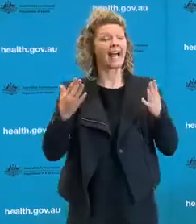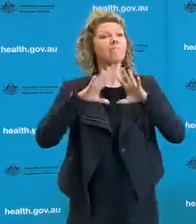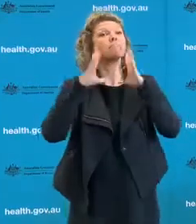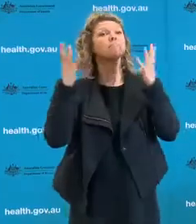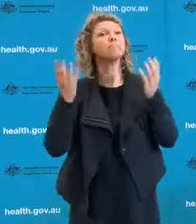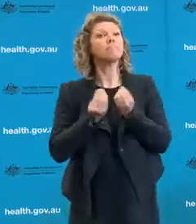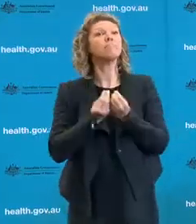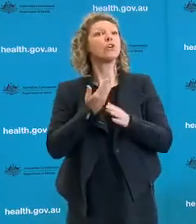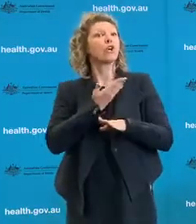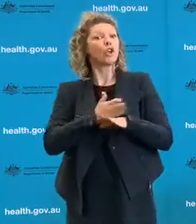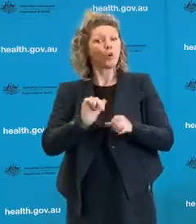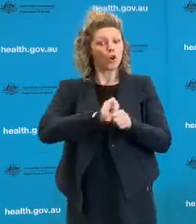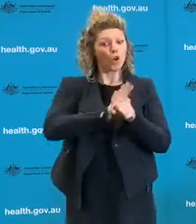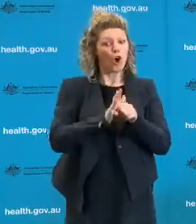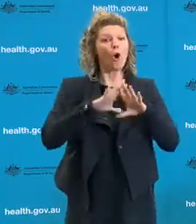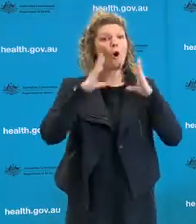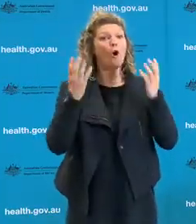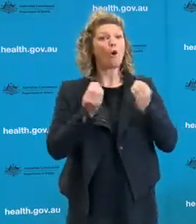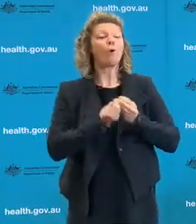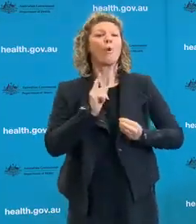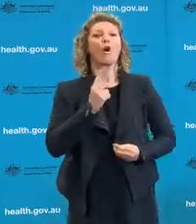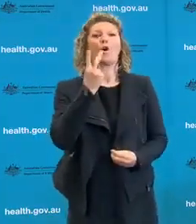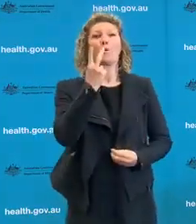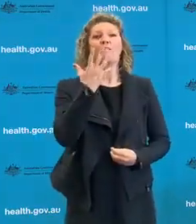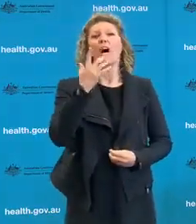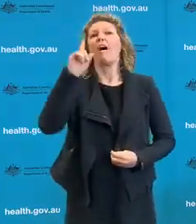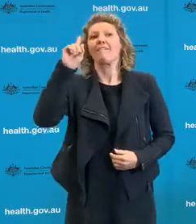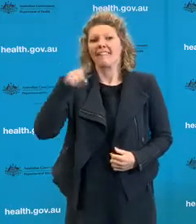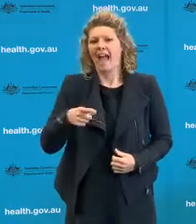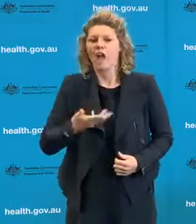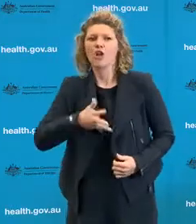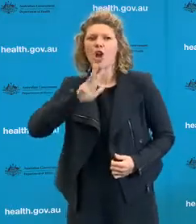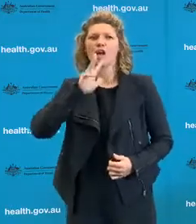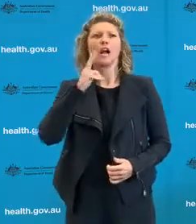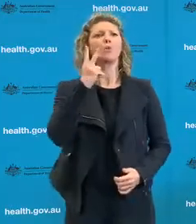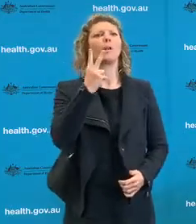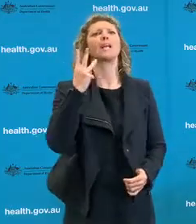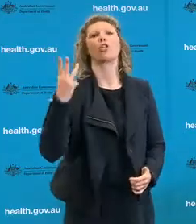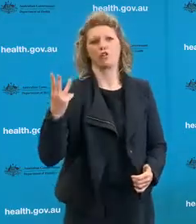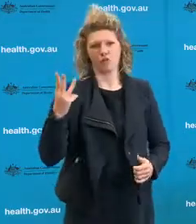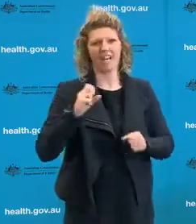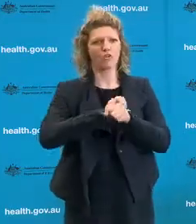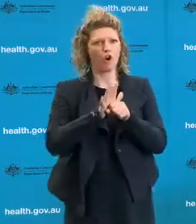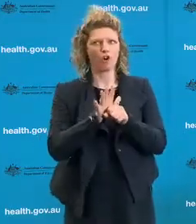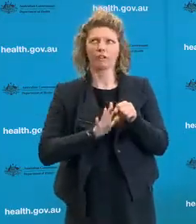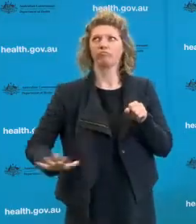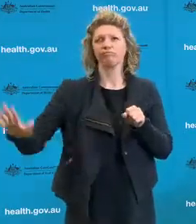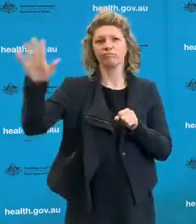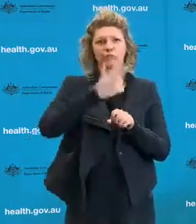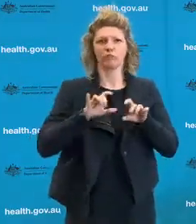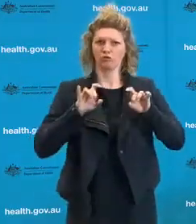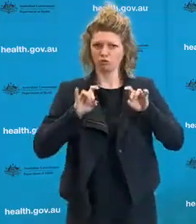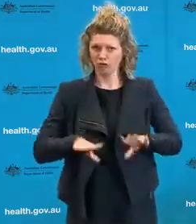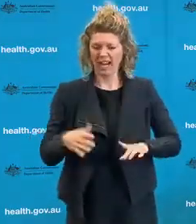we have reported a total of 25,923 cases of COVID-19 during this pandemic